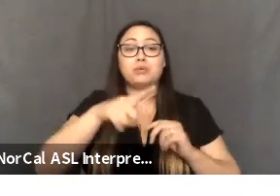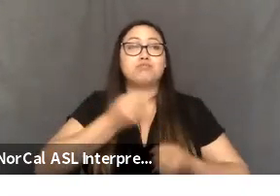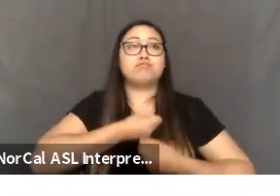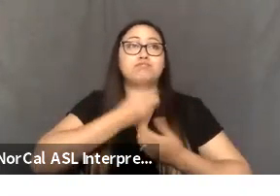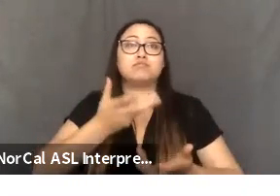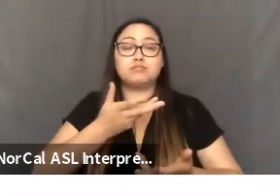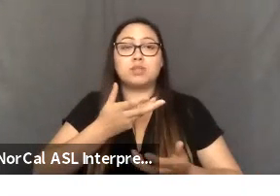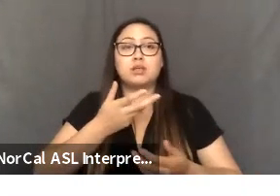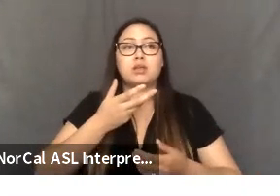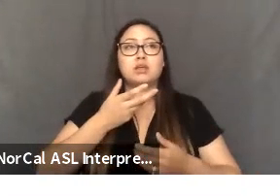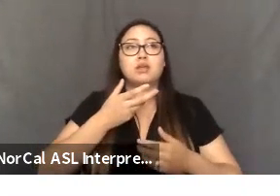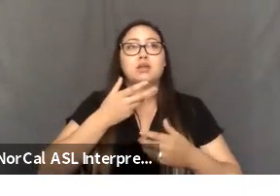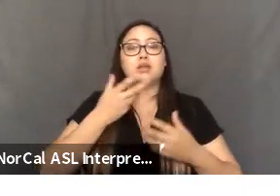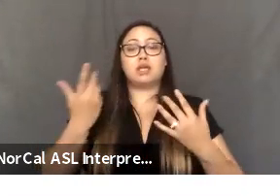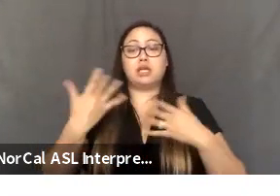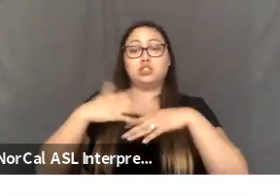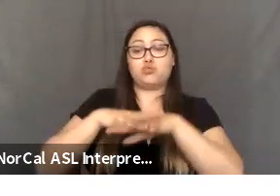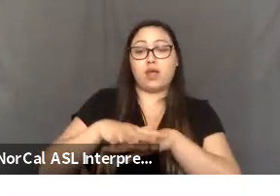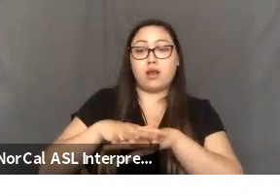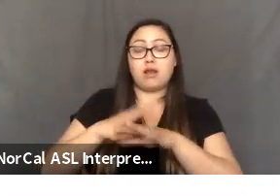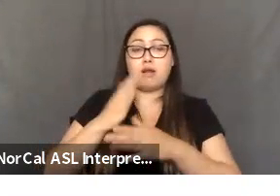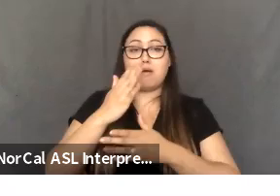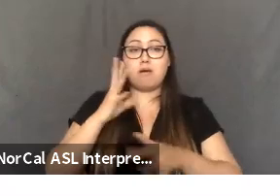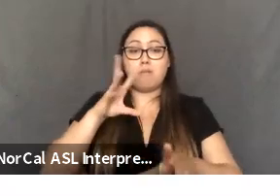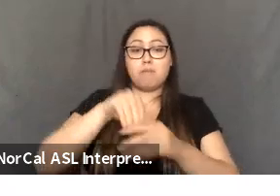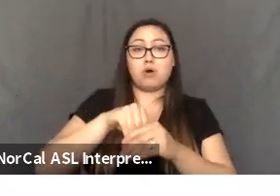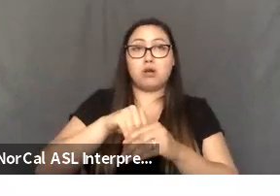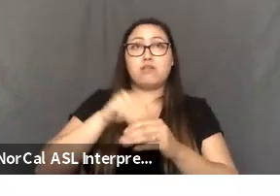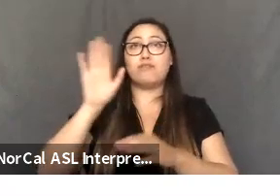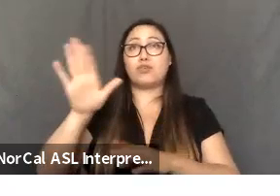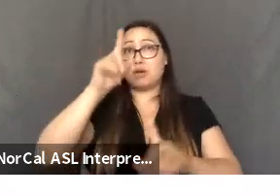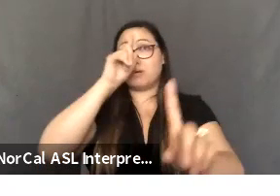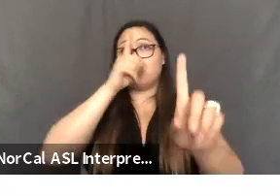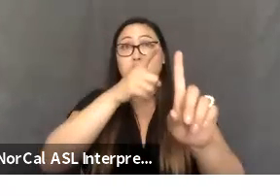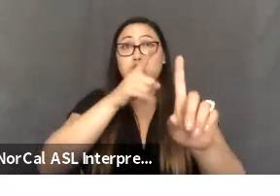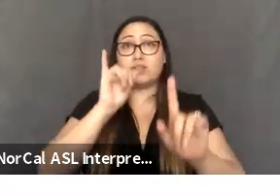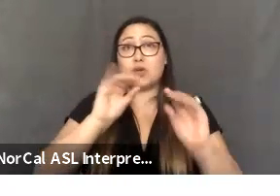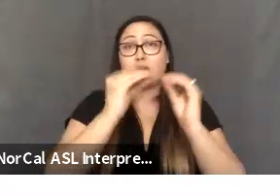was integrated and was a part of the overall mission of their organization, they believed